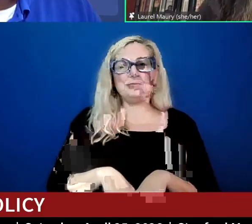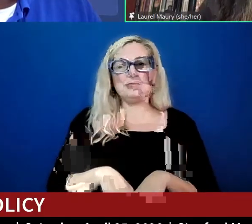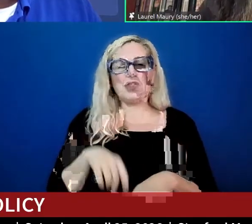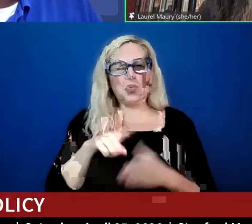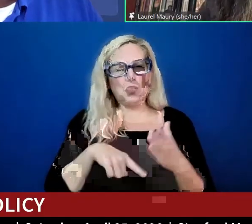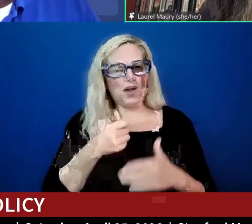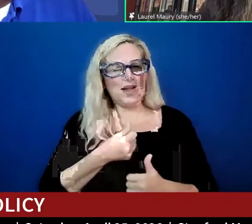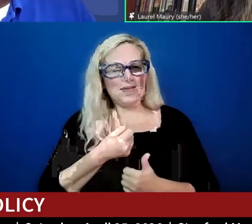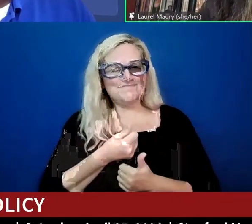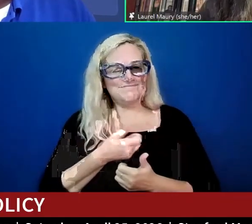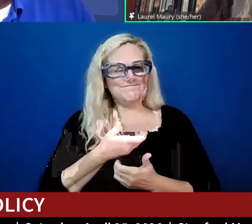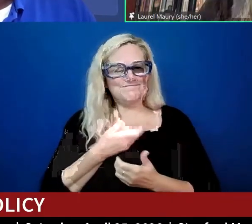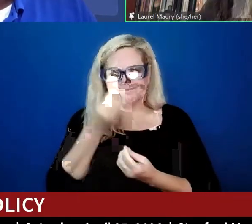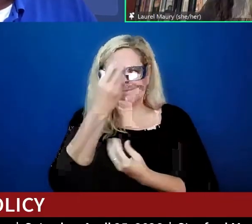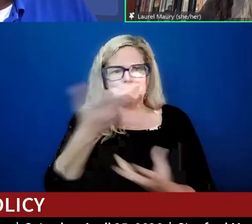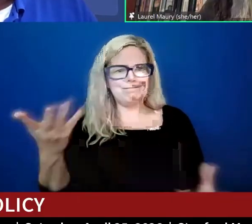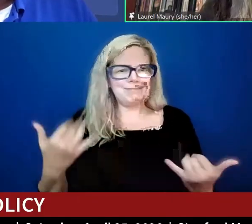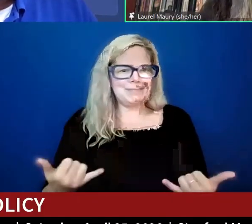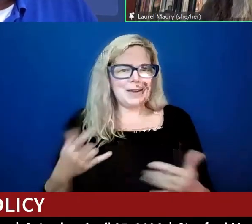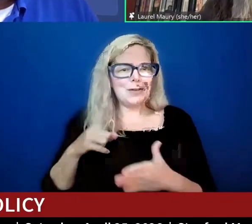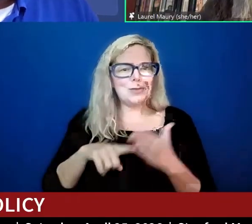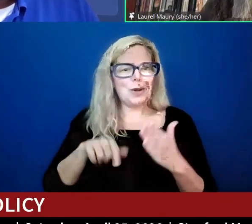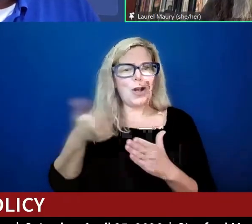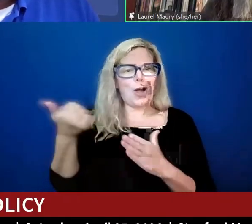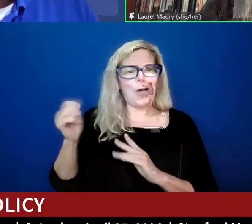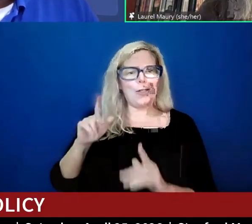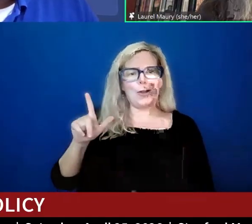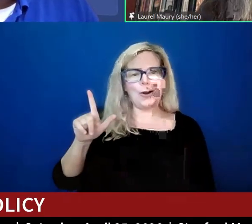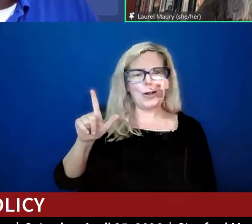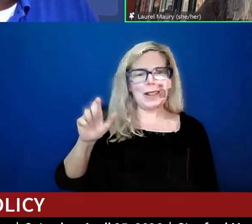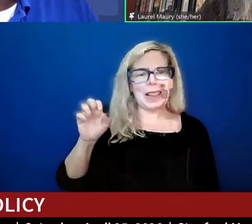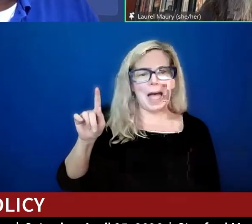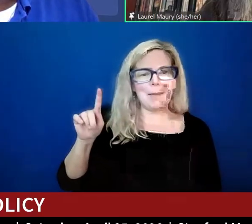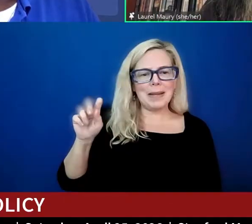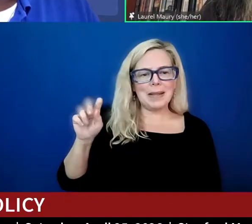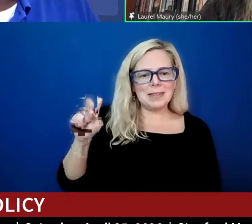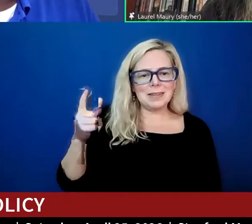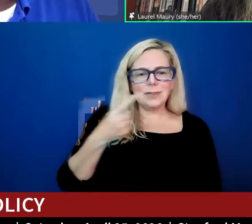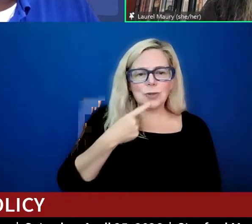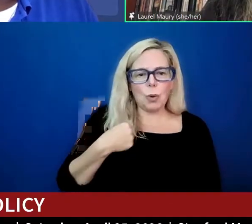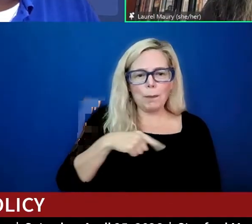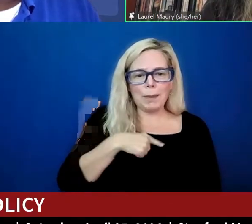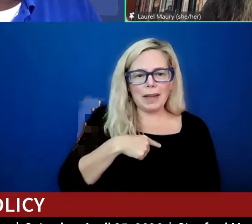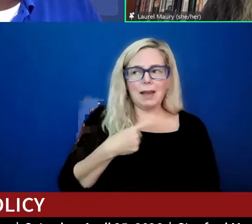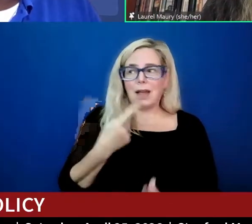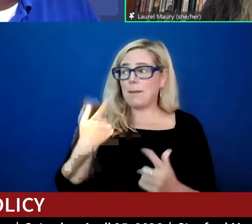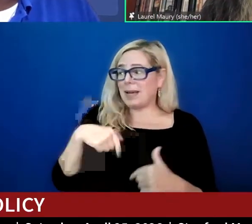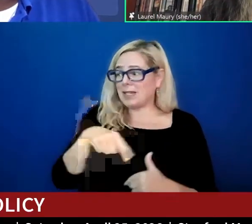lobbyists. We were medical, we were um mostly science students, a lot of engineers, a lot of